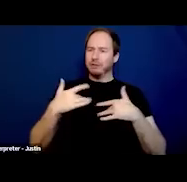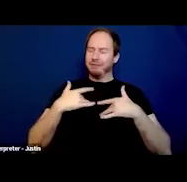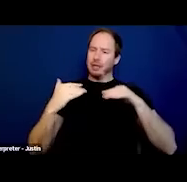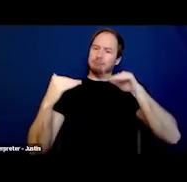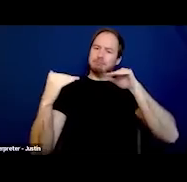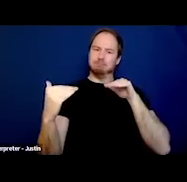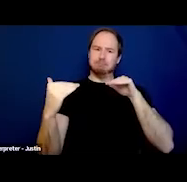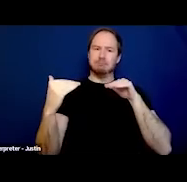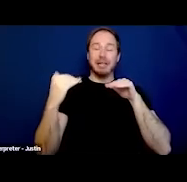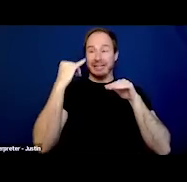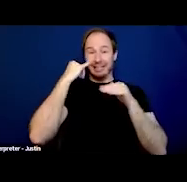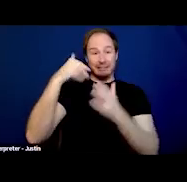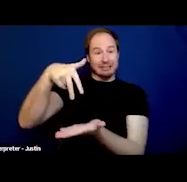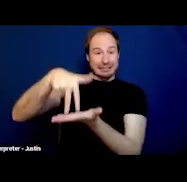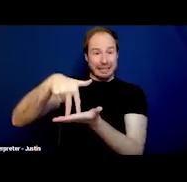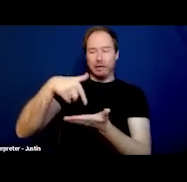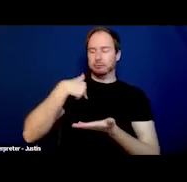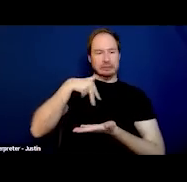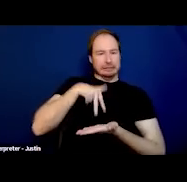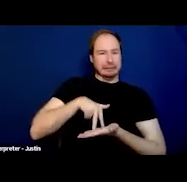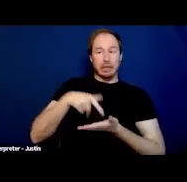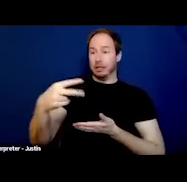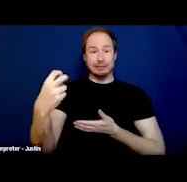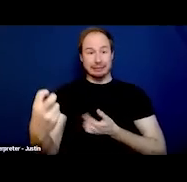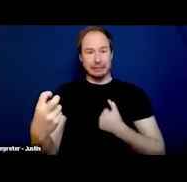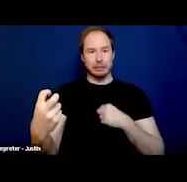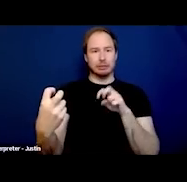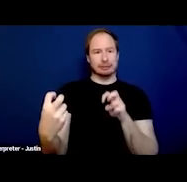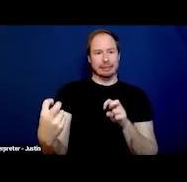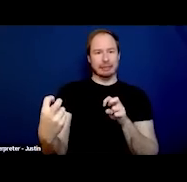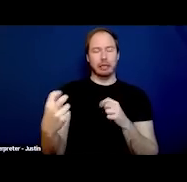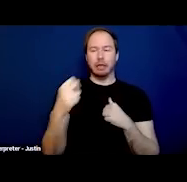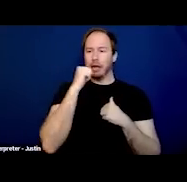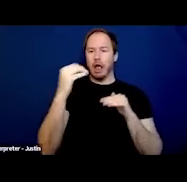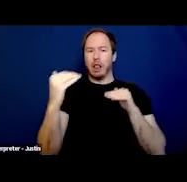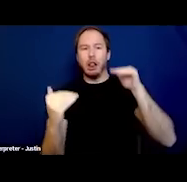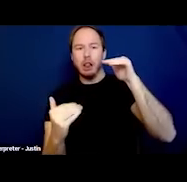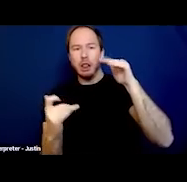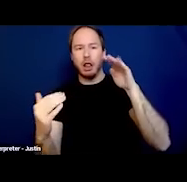Standing if they're standing, sitting if they're sitting, so that you're not standing over them, which can feel imposing.